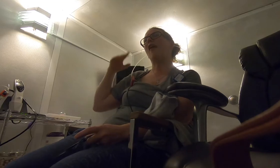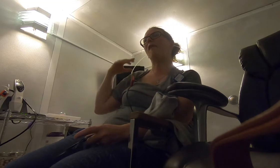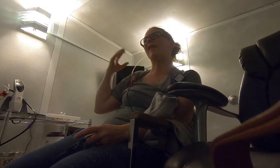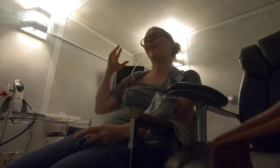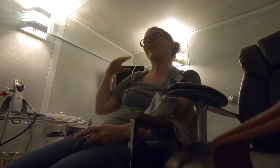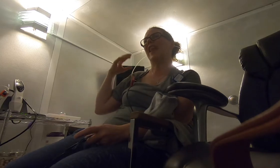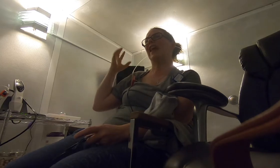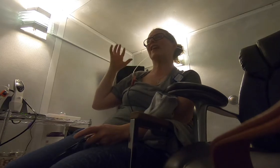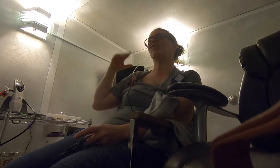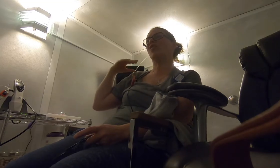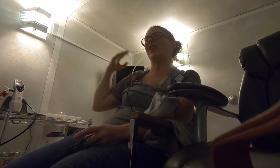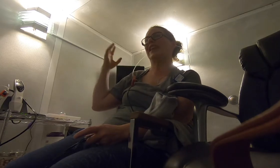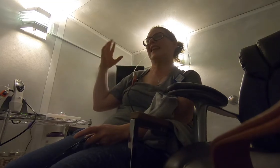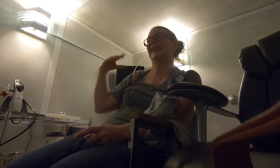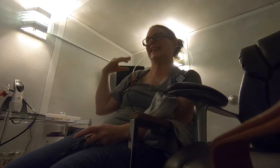Right now I'm hearing ringing sound